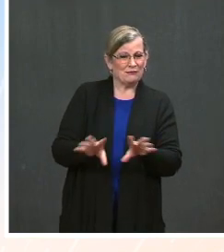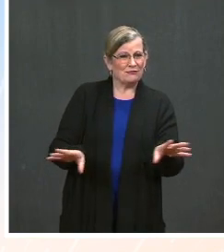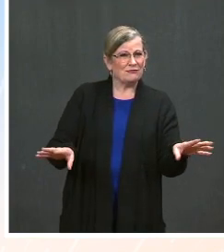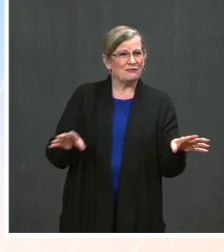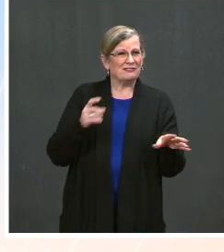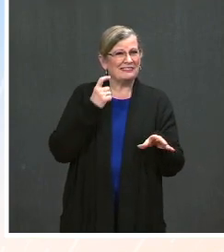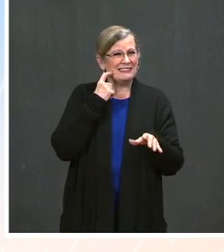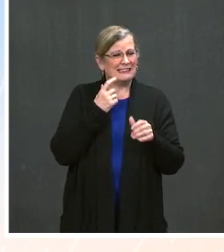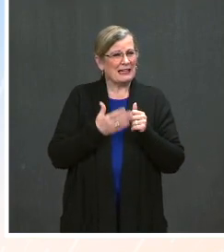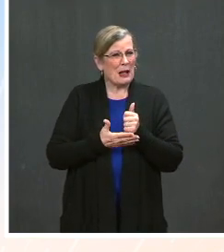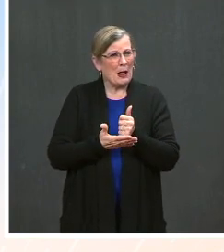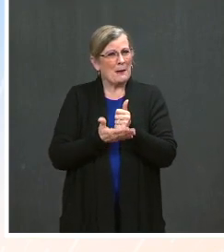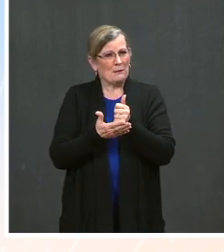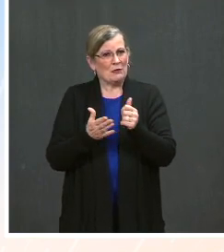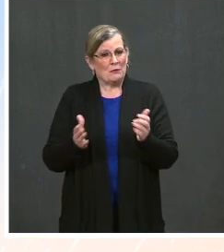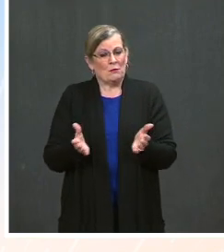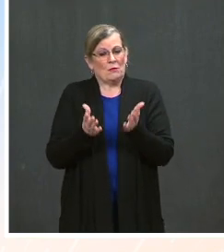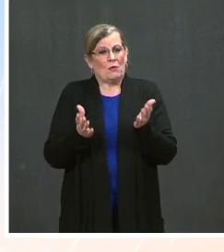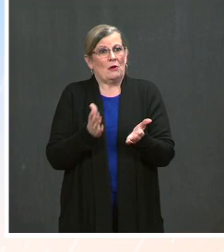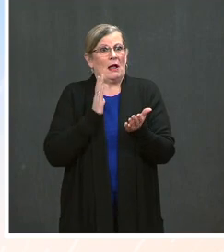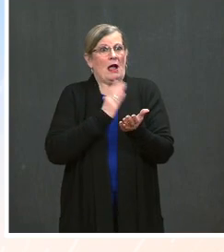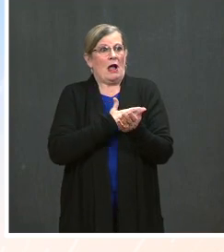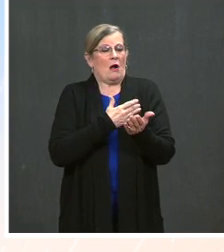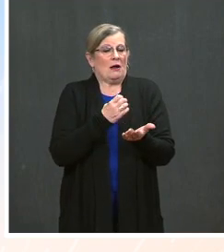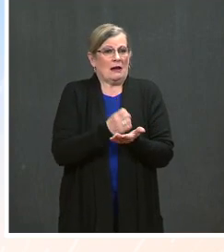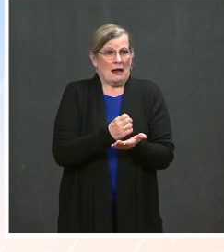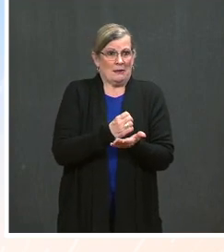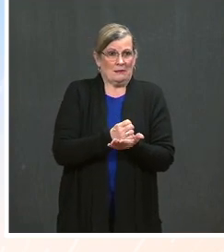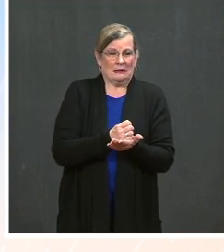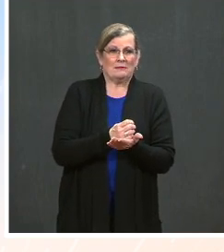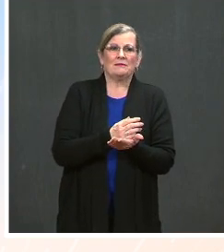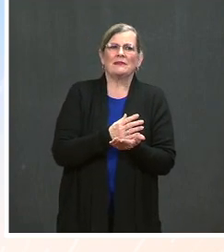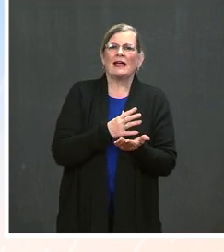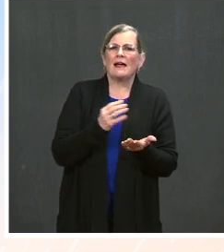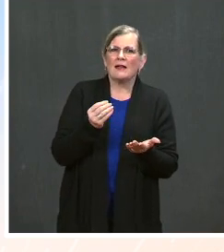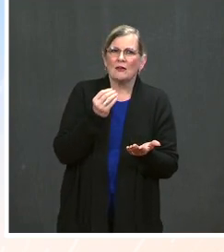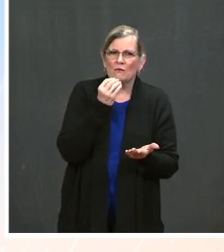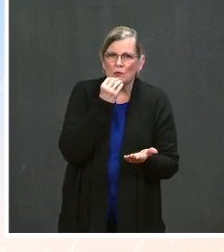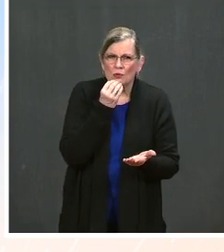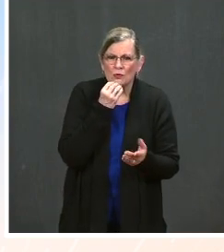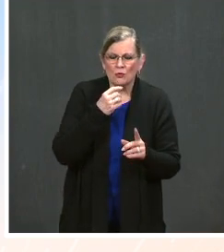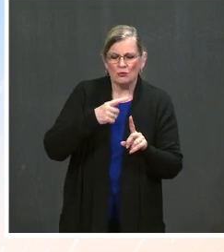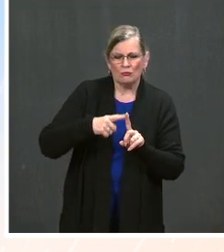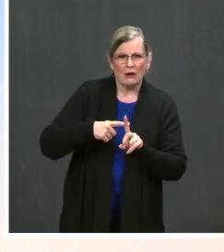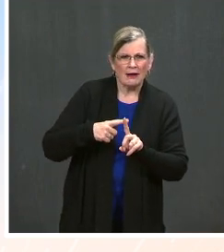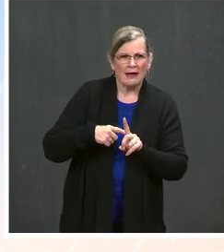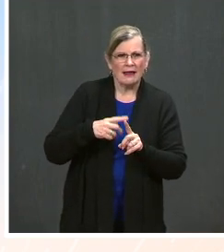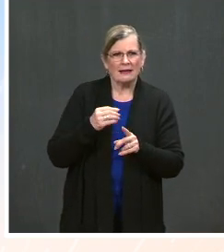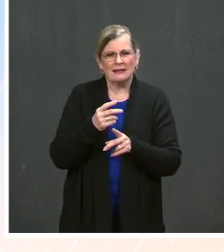Their support -- the supports that are being put in place for rent, mortgages, childcare, schools, small businesses,